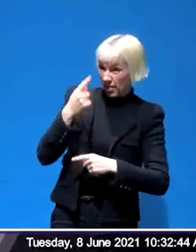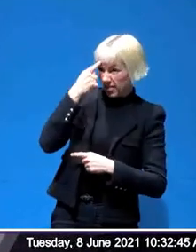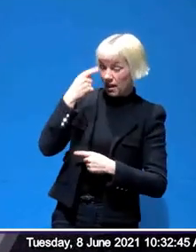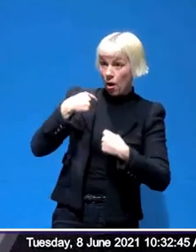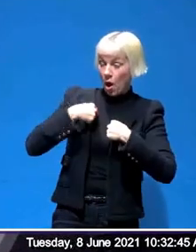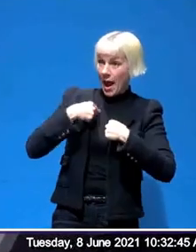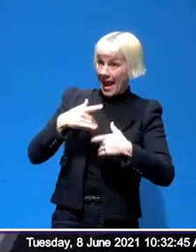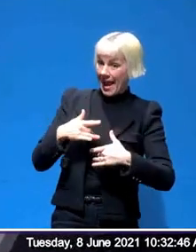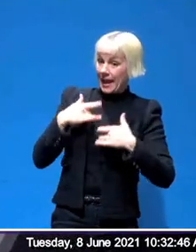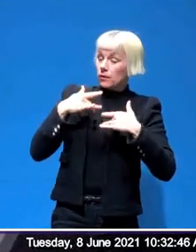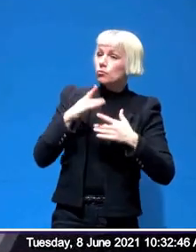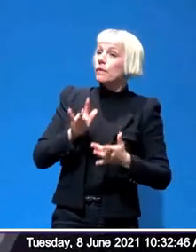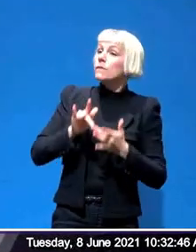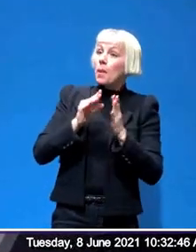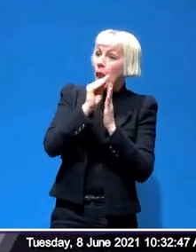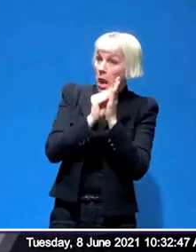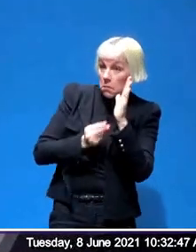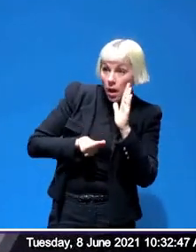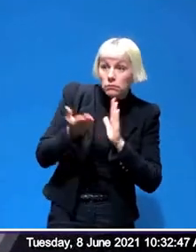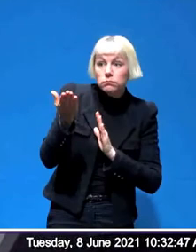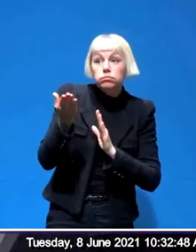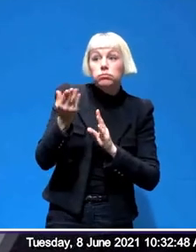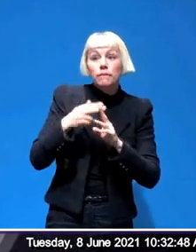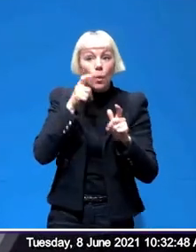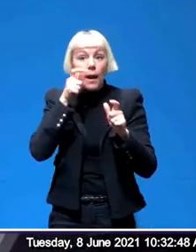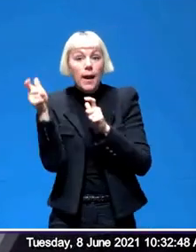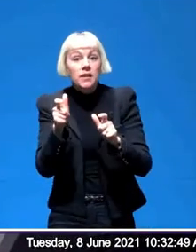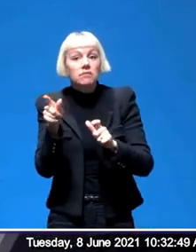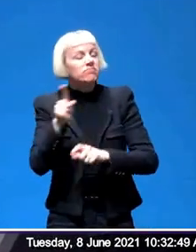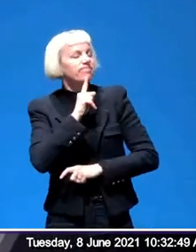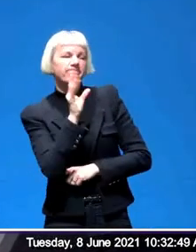to make applications and they had said, no.